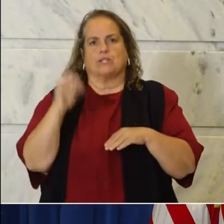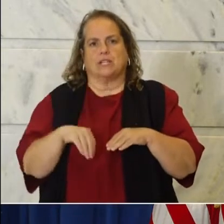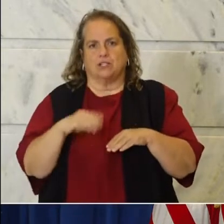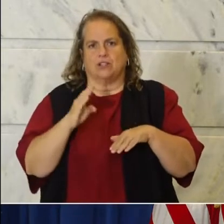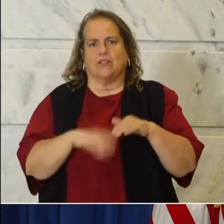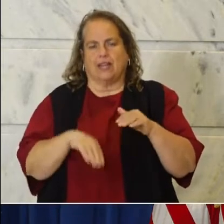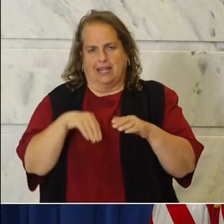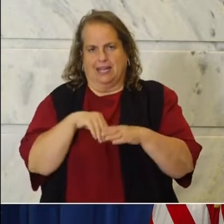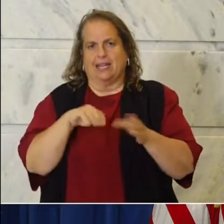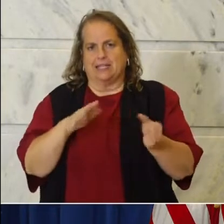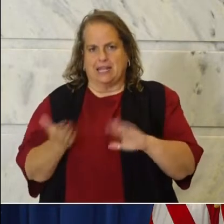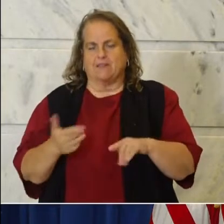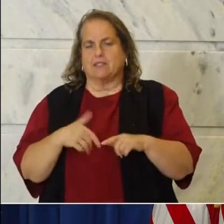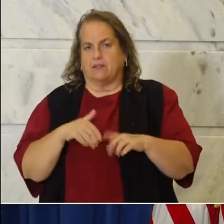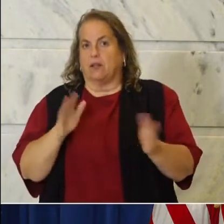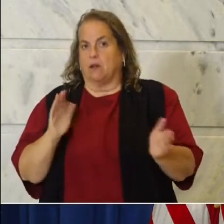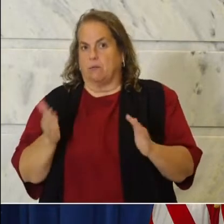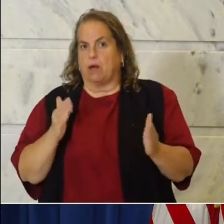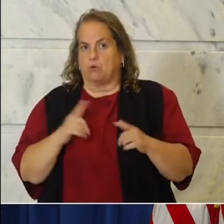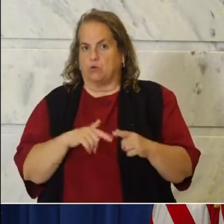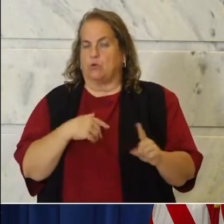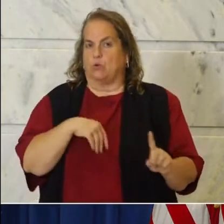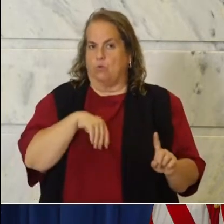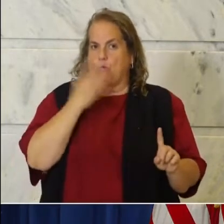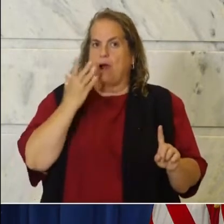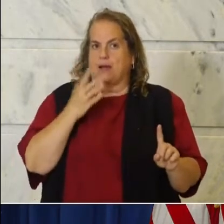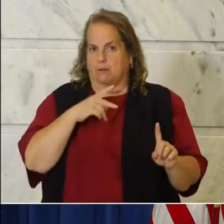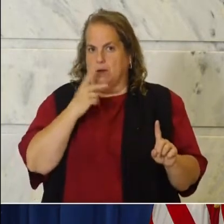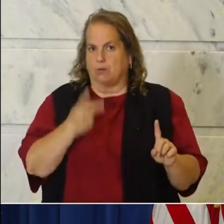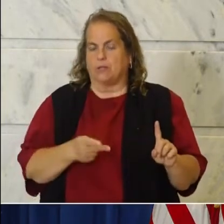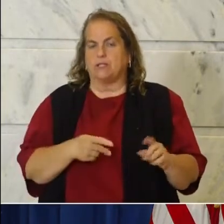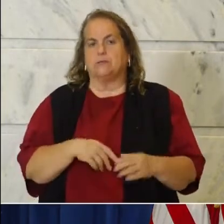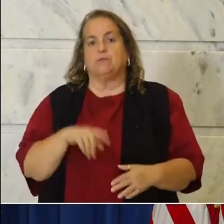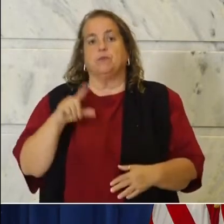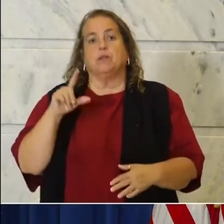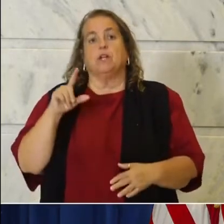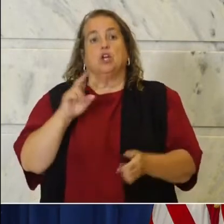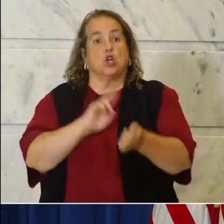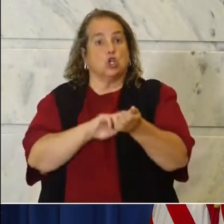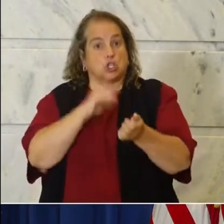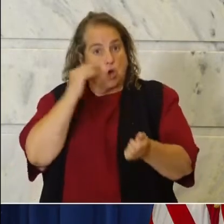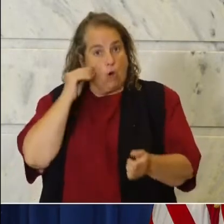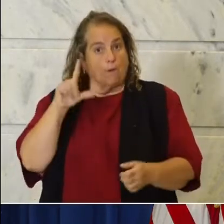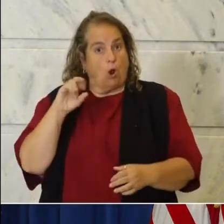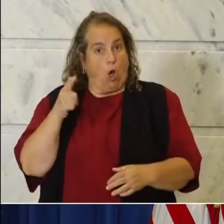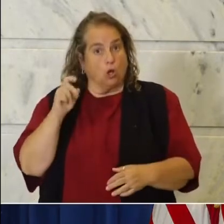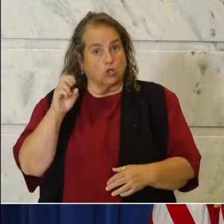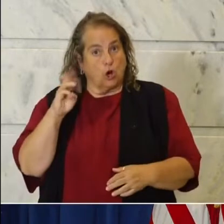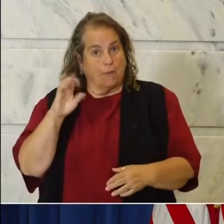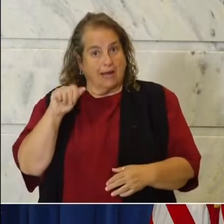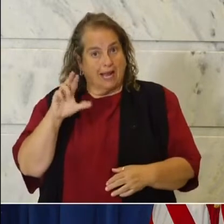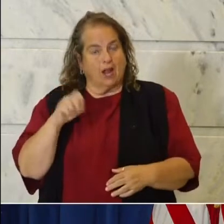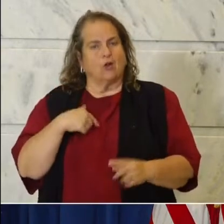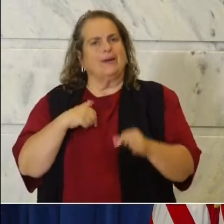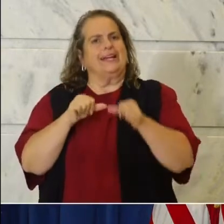deaths as compared to population long term care. We continue to see some new